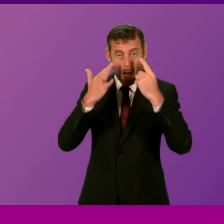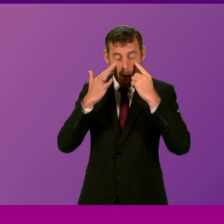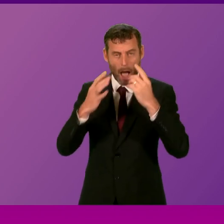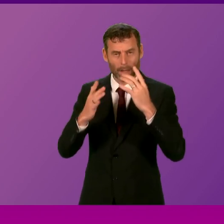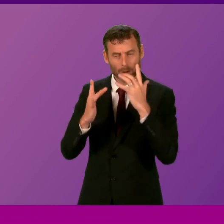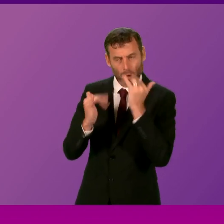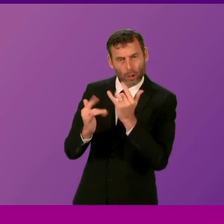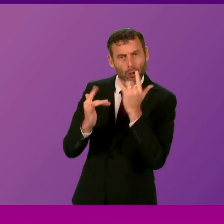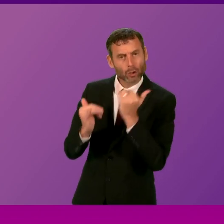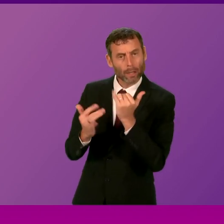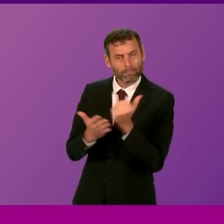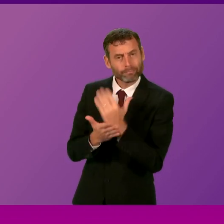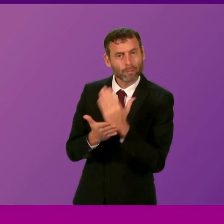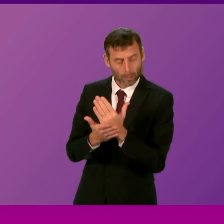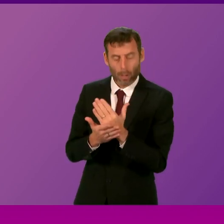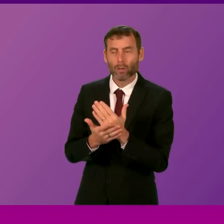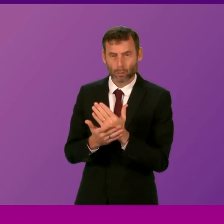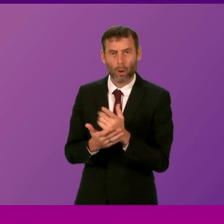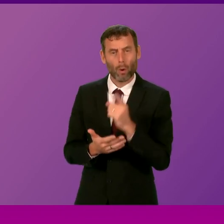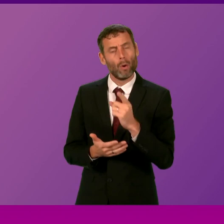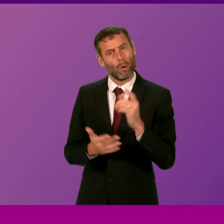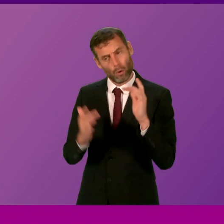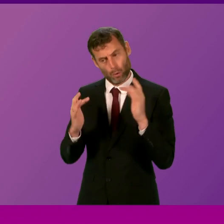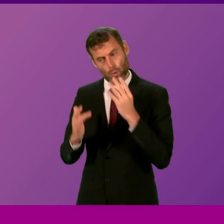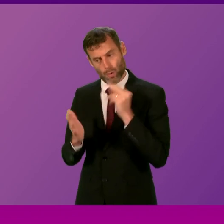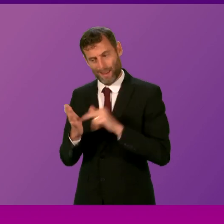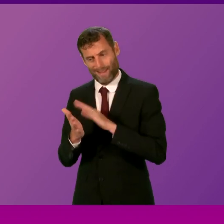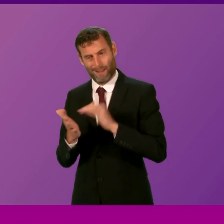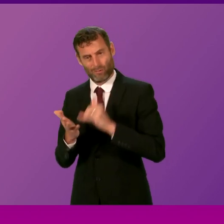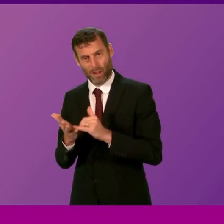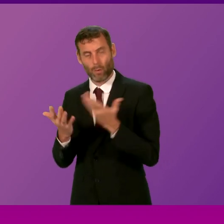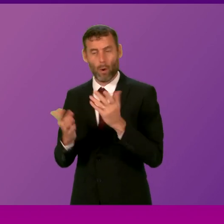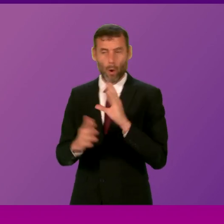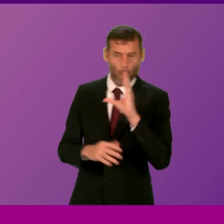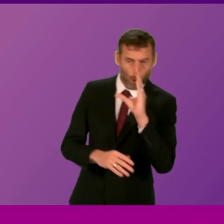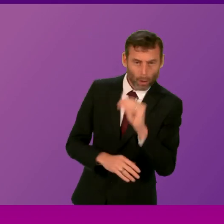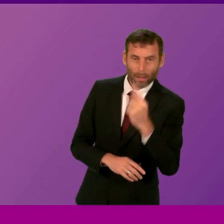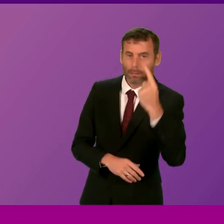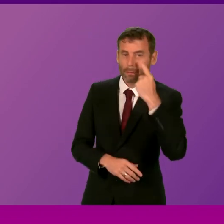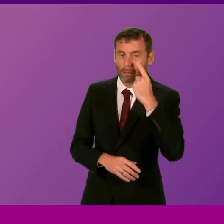and contacting an optometrist as a first port of call for any eye problem. We know that they